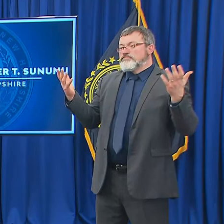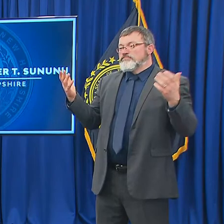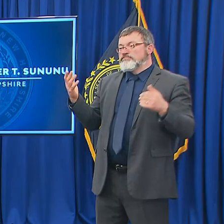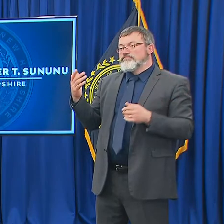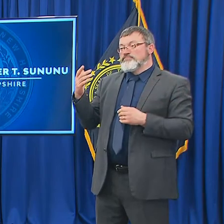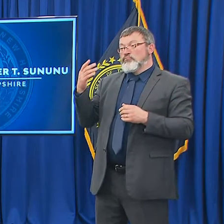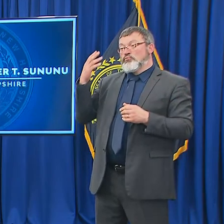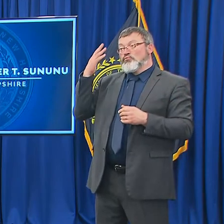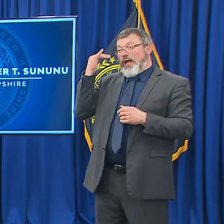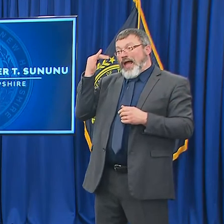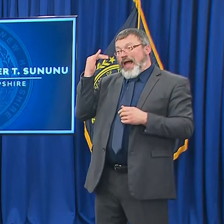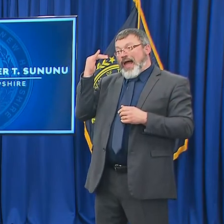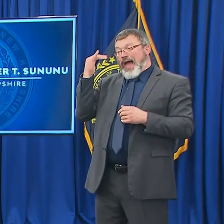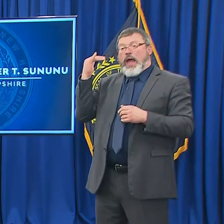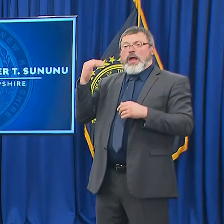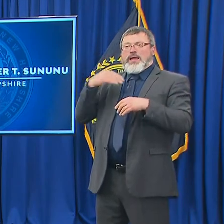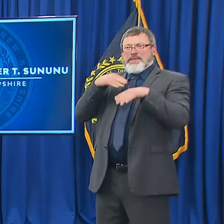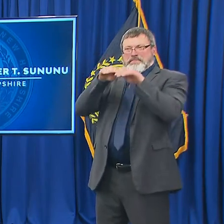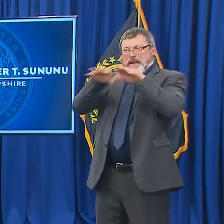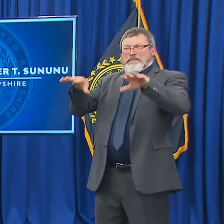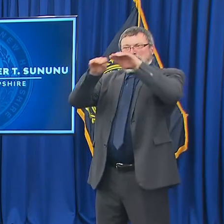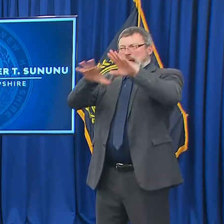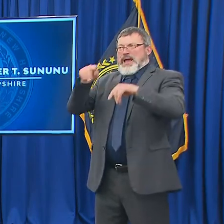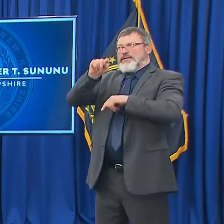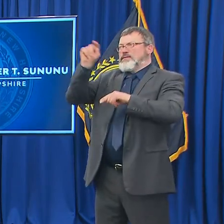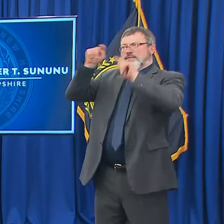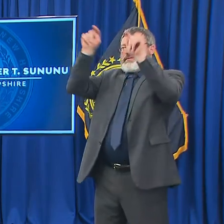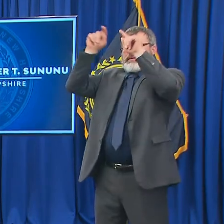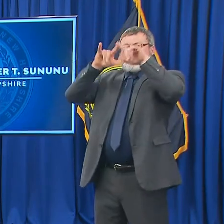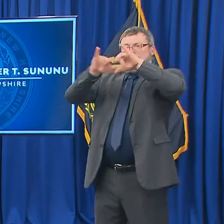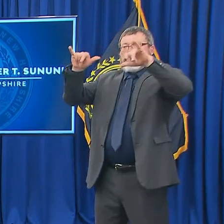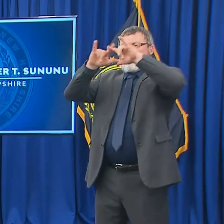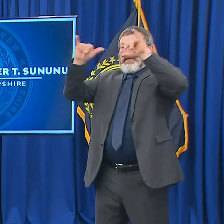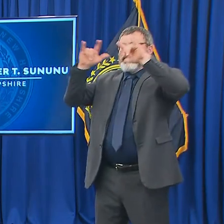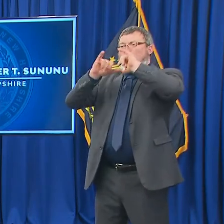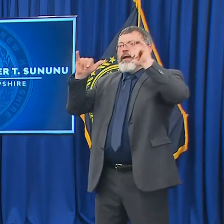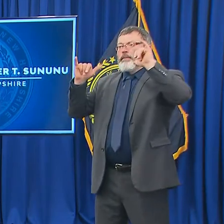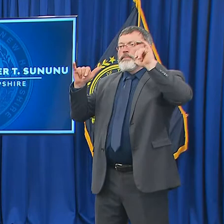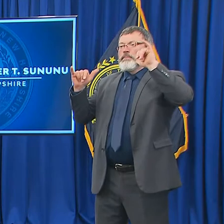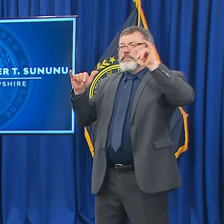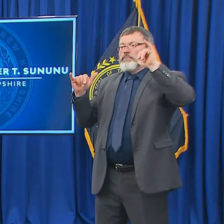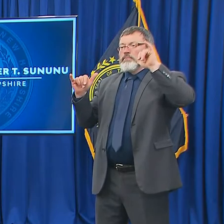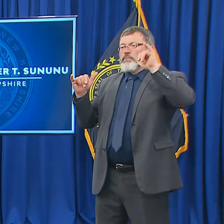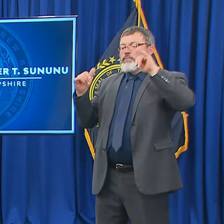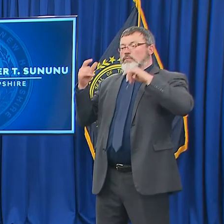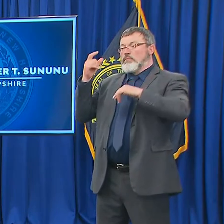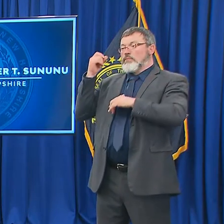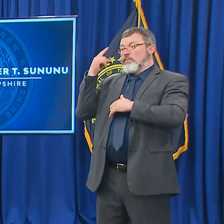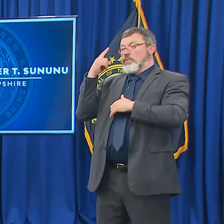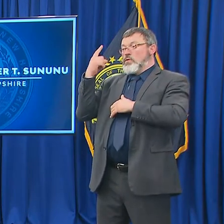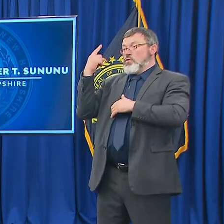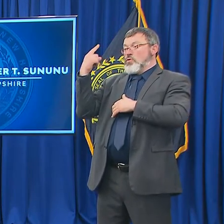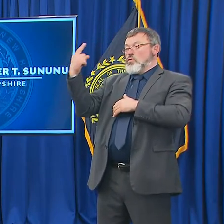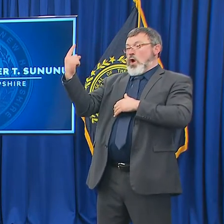And I think that we're going to continue to work to do everything we can to try to find additional staff or Coast County.